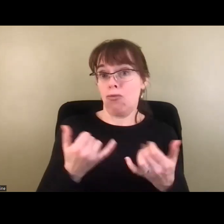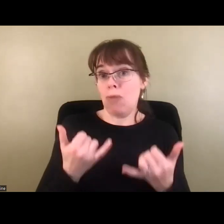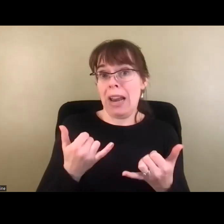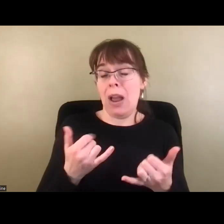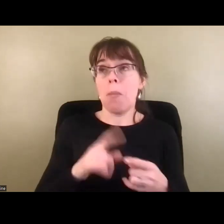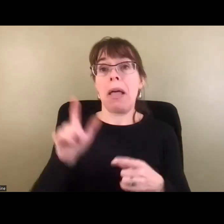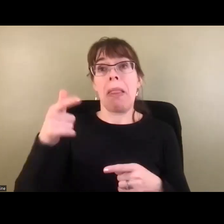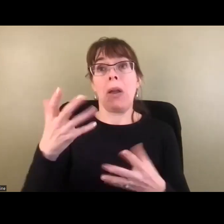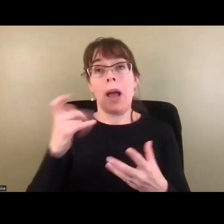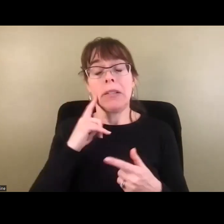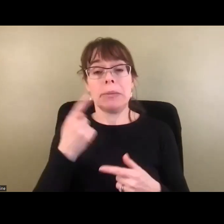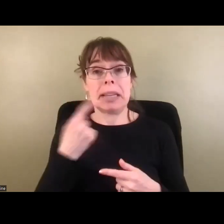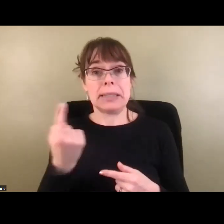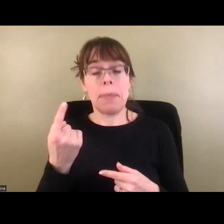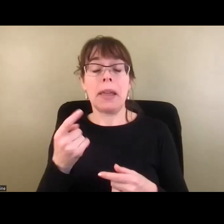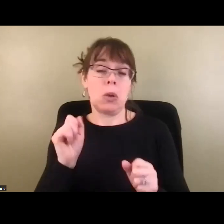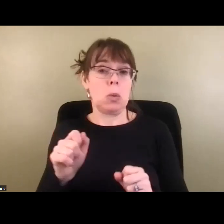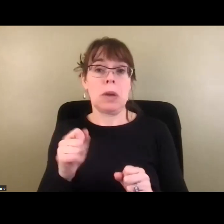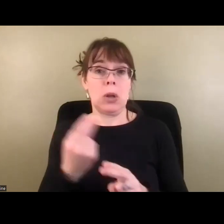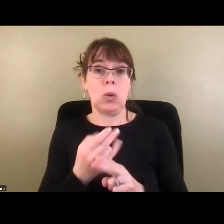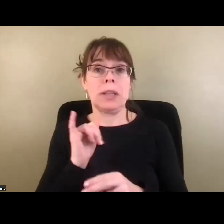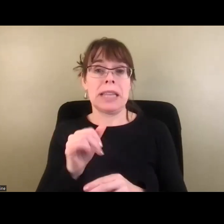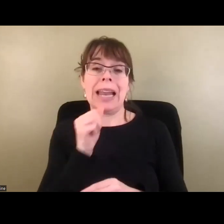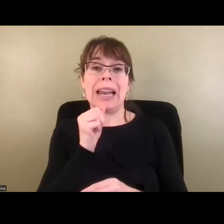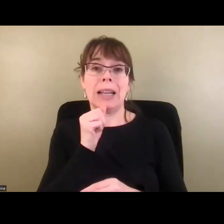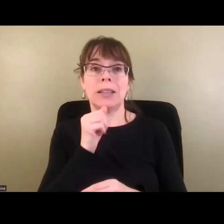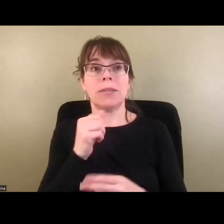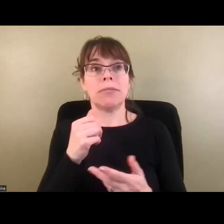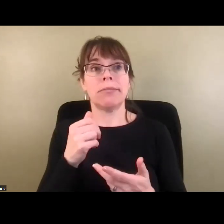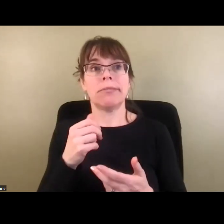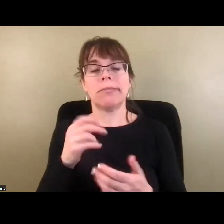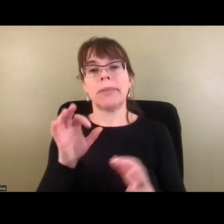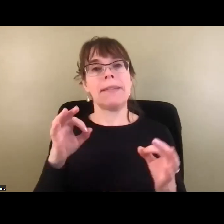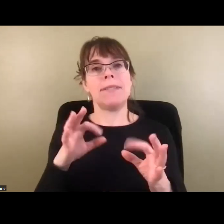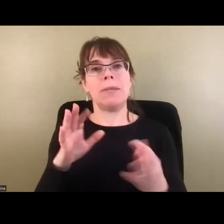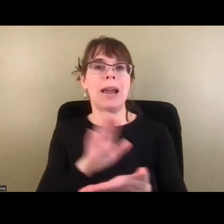that opportunity to utilize the anonymous poll, anonymous feedback form if you would like to.